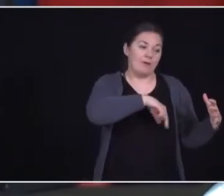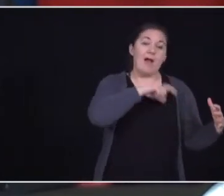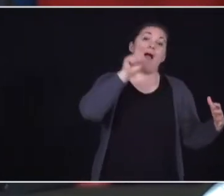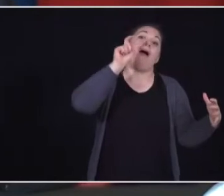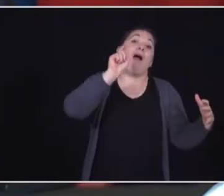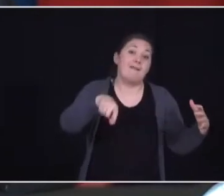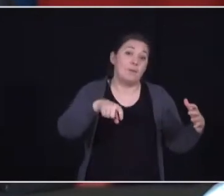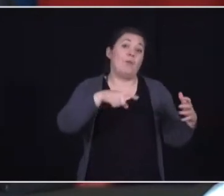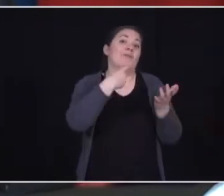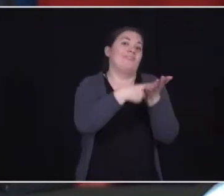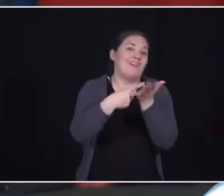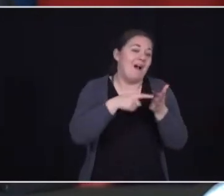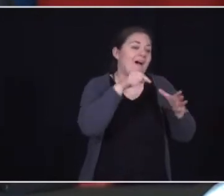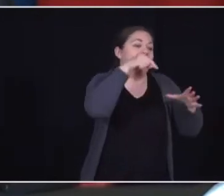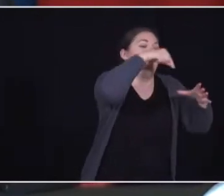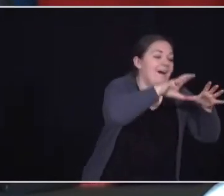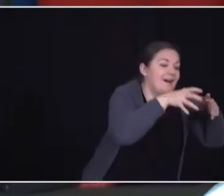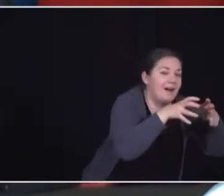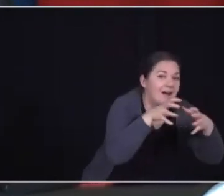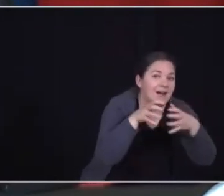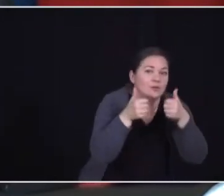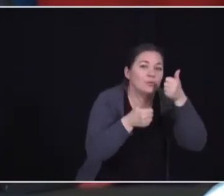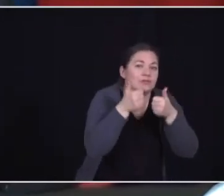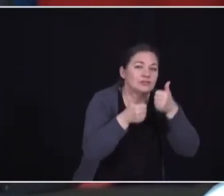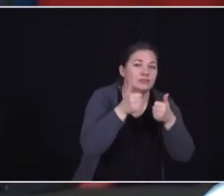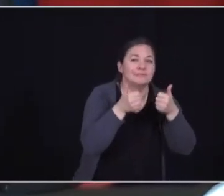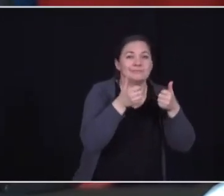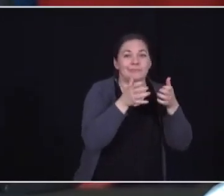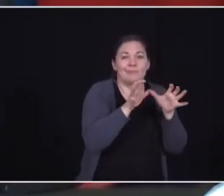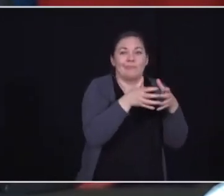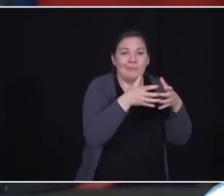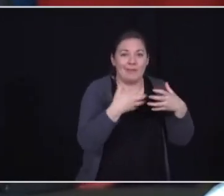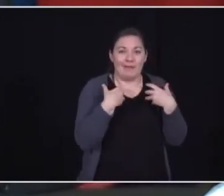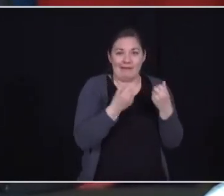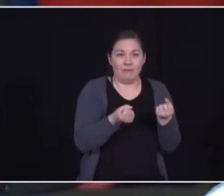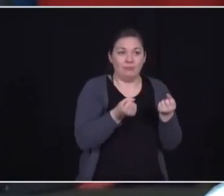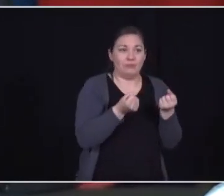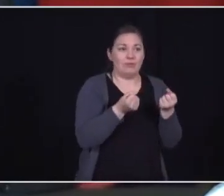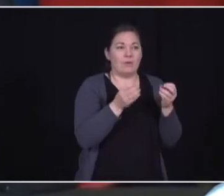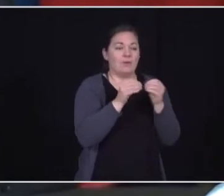Others will be worked on through discussions and hopefully over the next coming weeks, there will